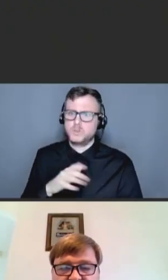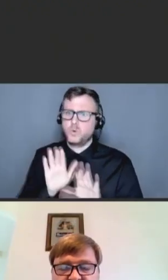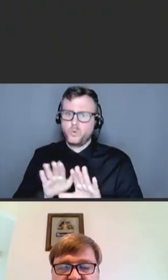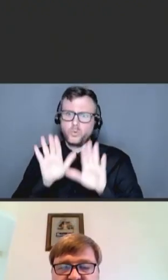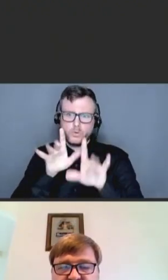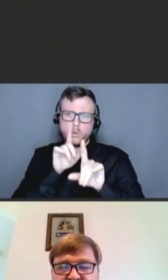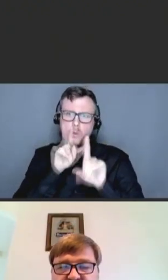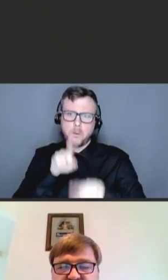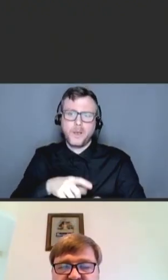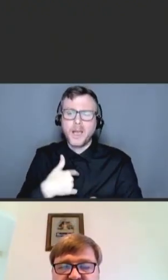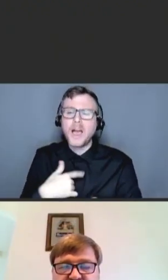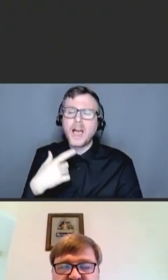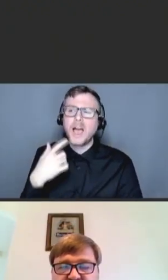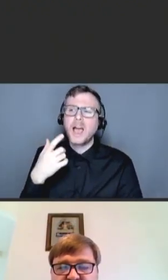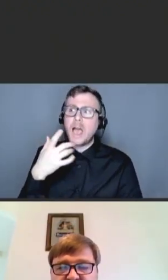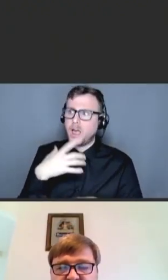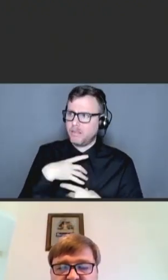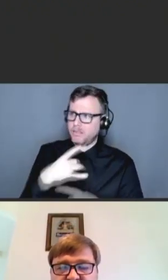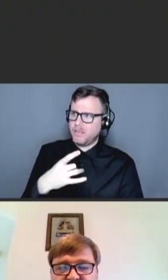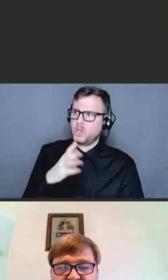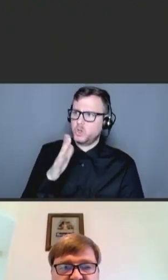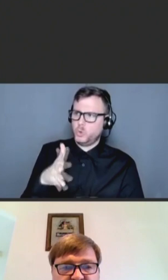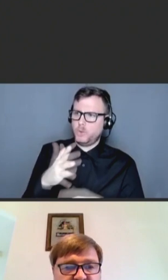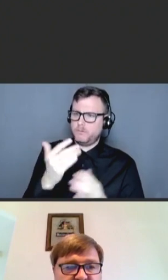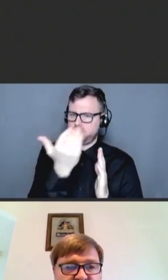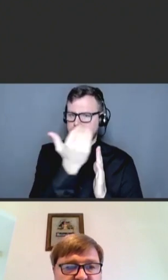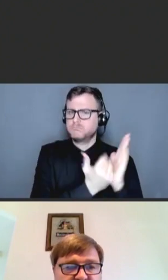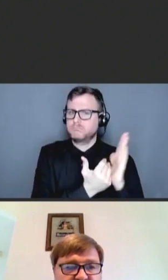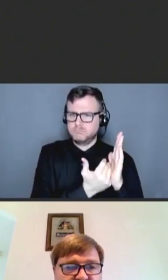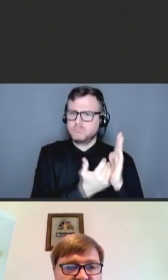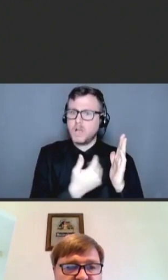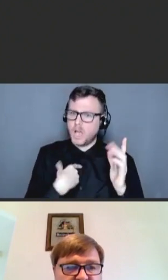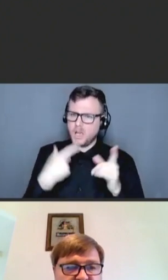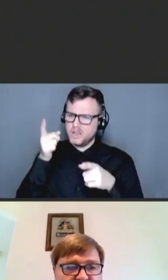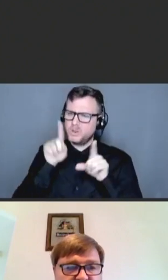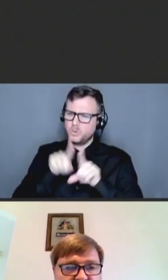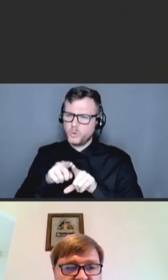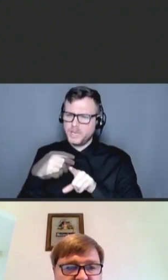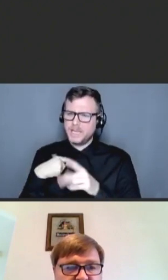And I kind of like what you have put together, and I agree with looking at existing vaccines.